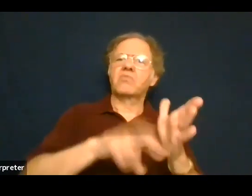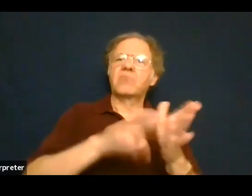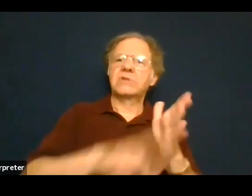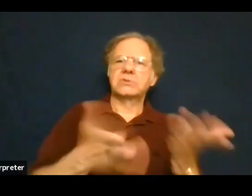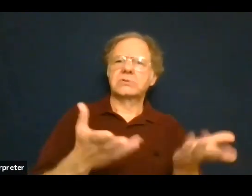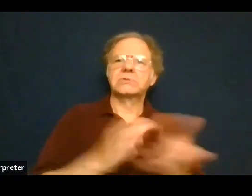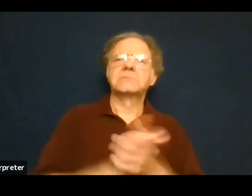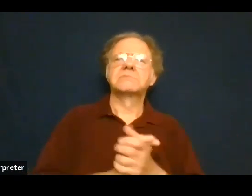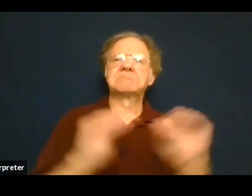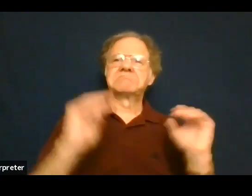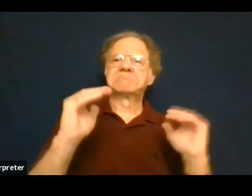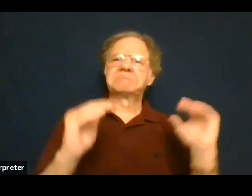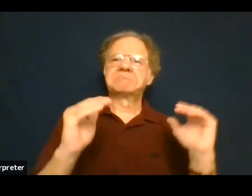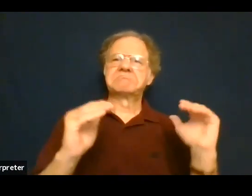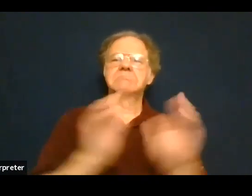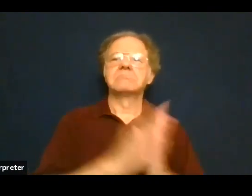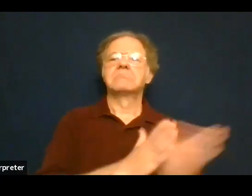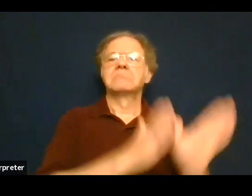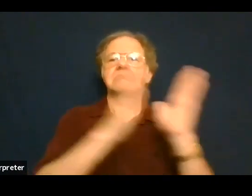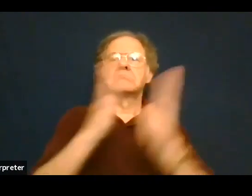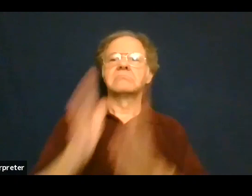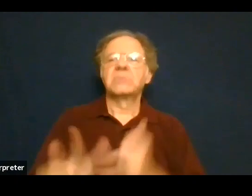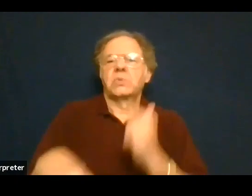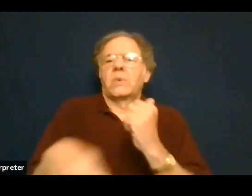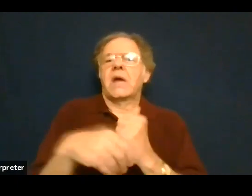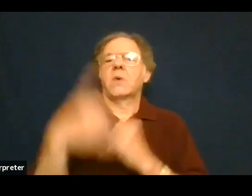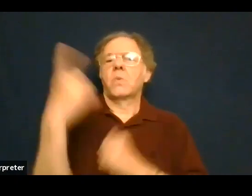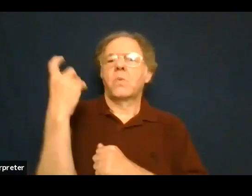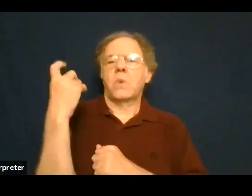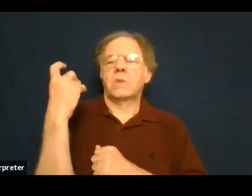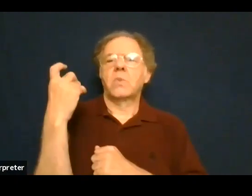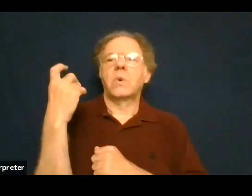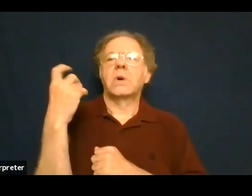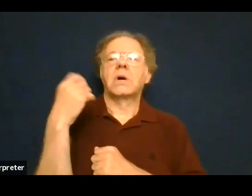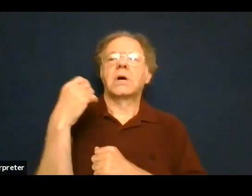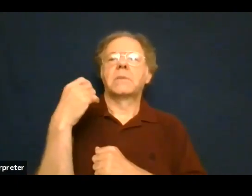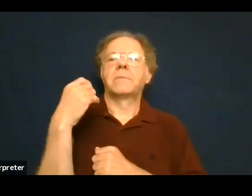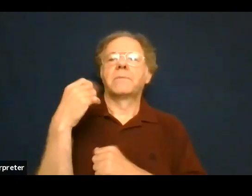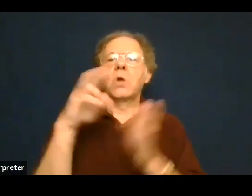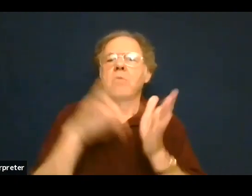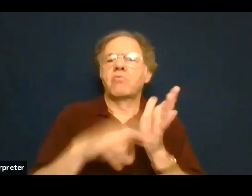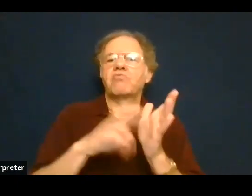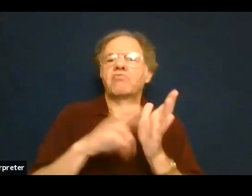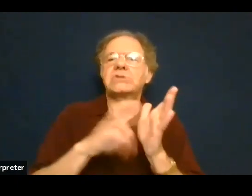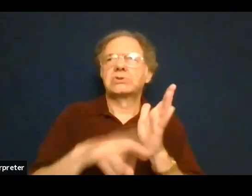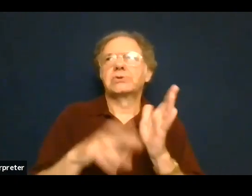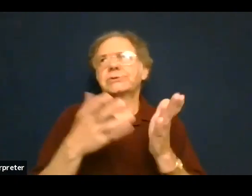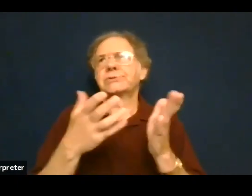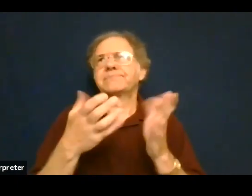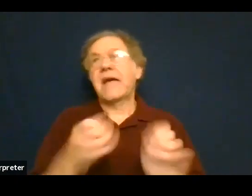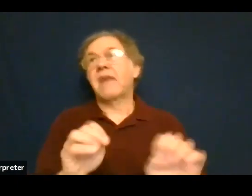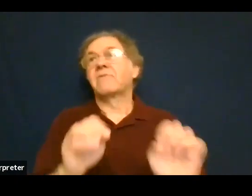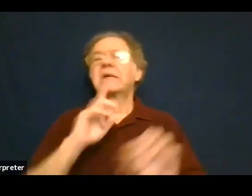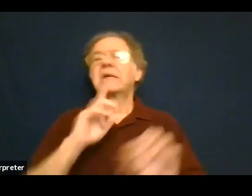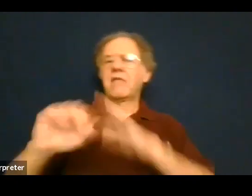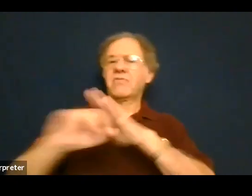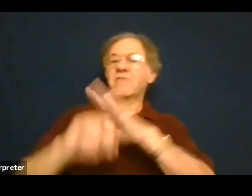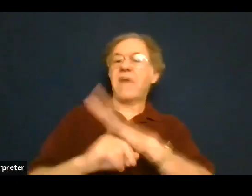Brian, just to add one more research effort is the Foundation's RUSH2A study,